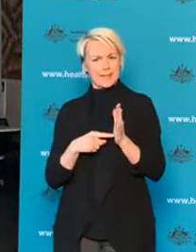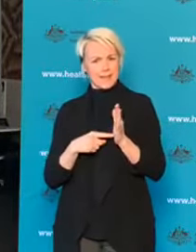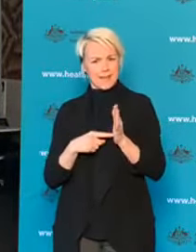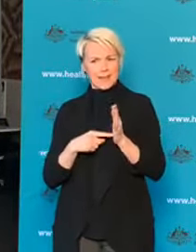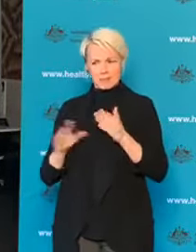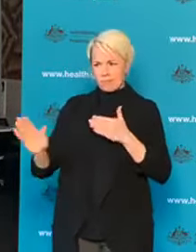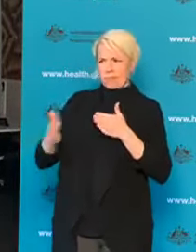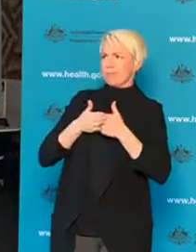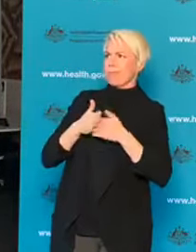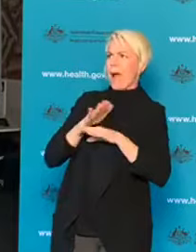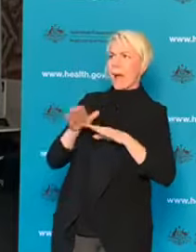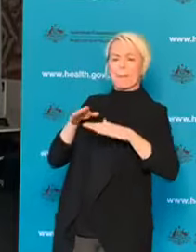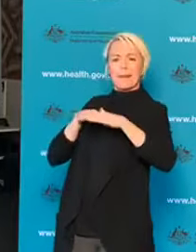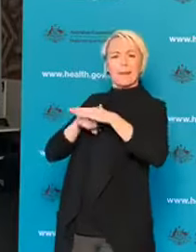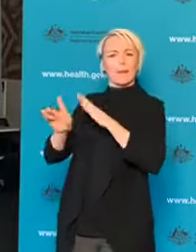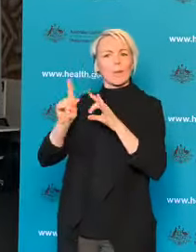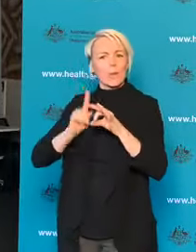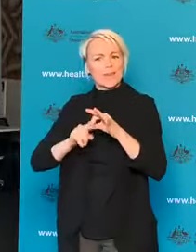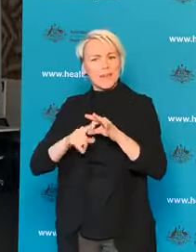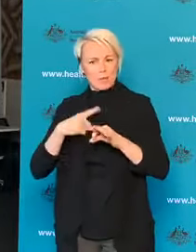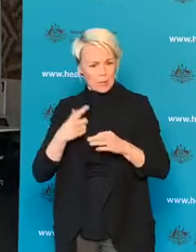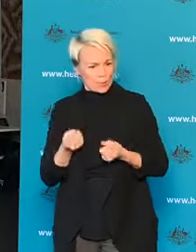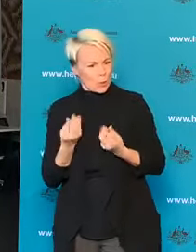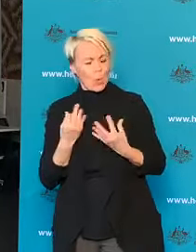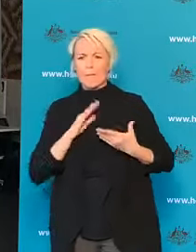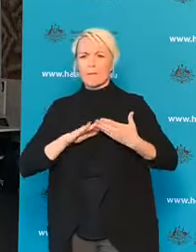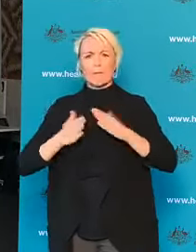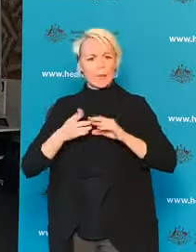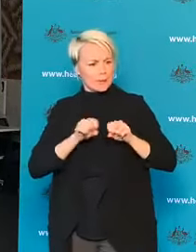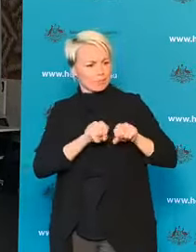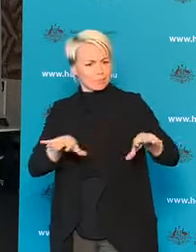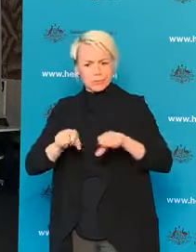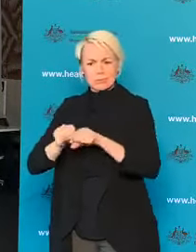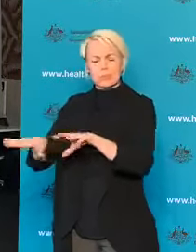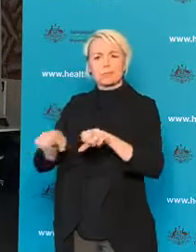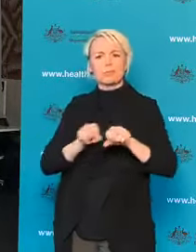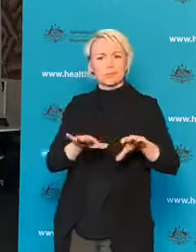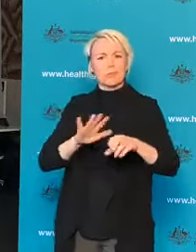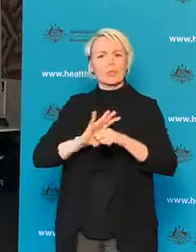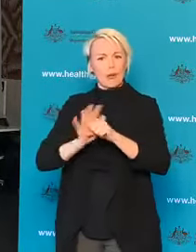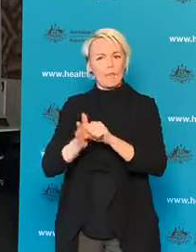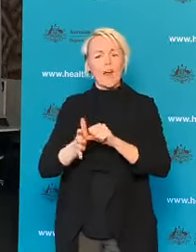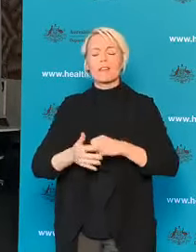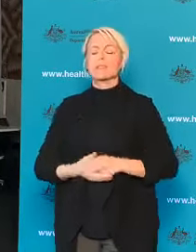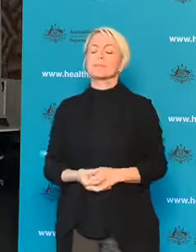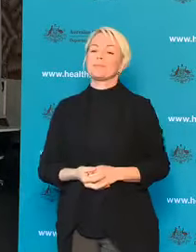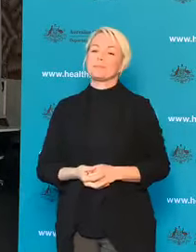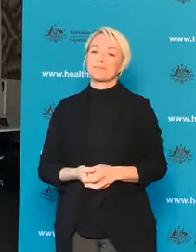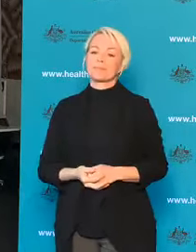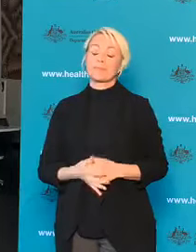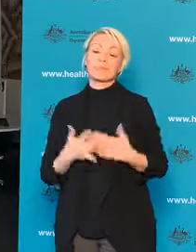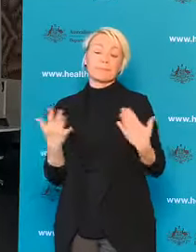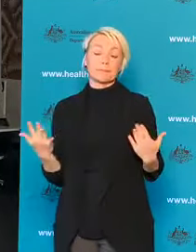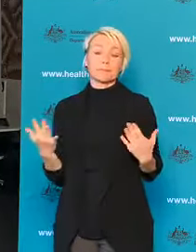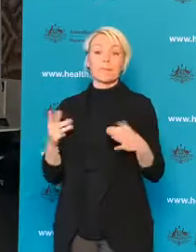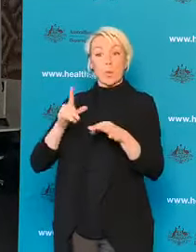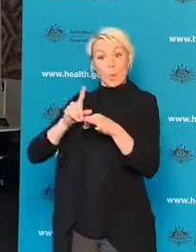So thank you. The issue of New South Wales of Queensland closing its borders to